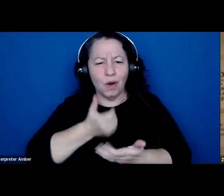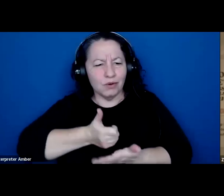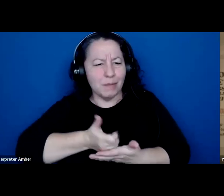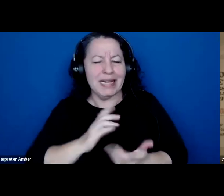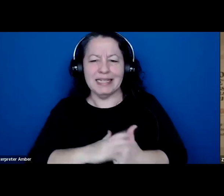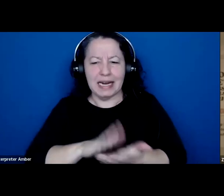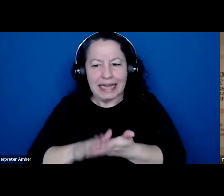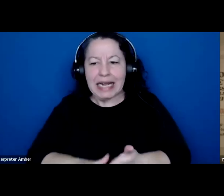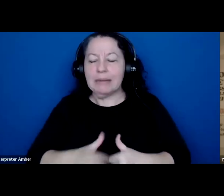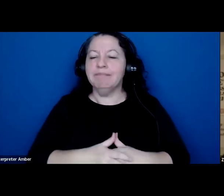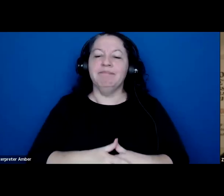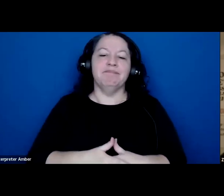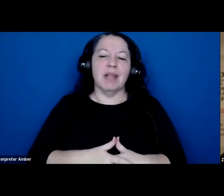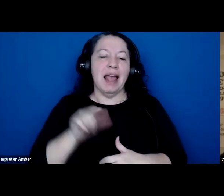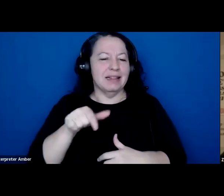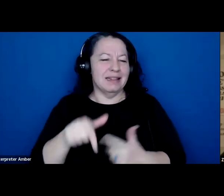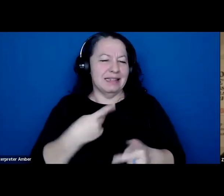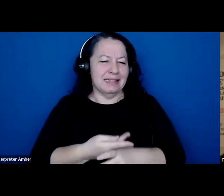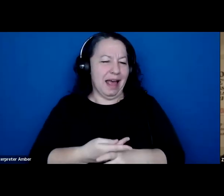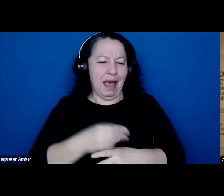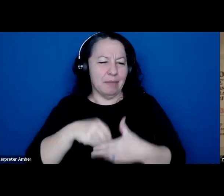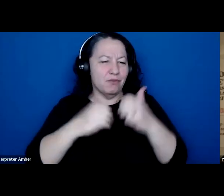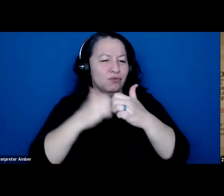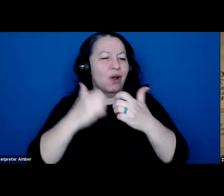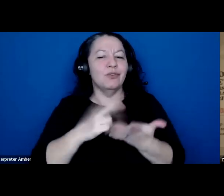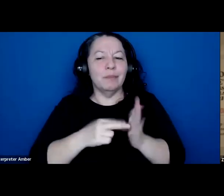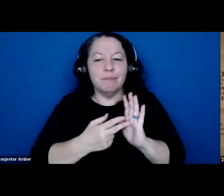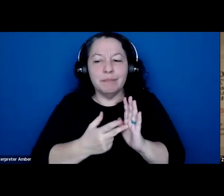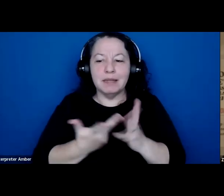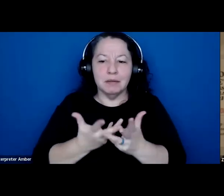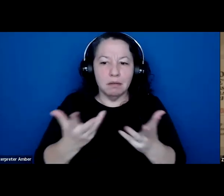kind of infrastructure has meant that huge amounts of sewage have